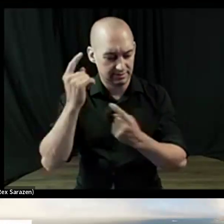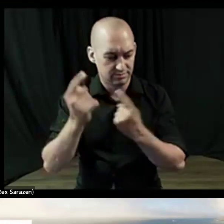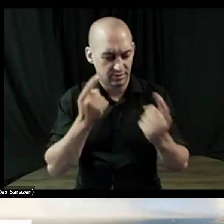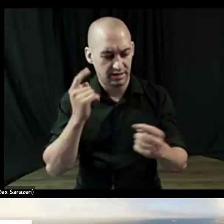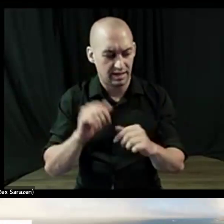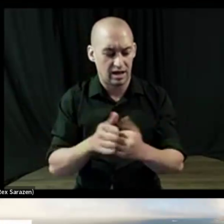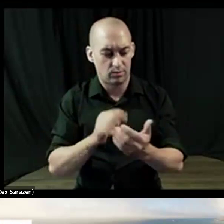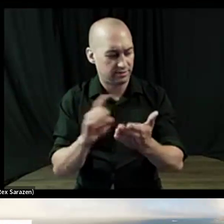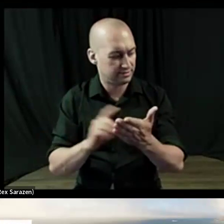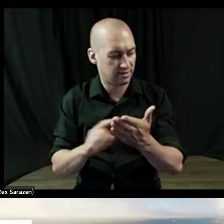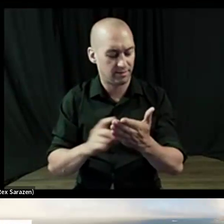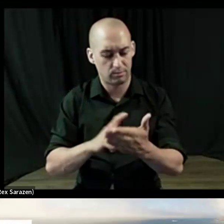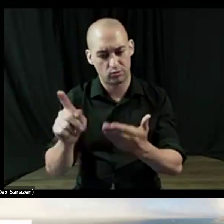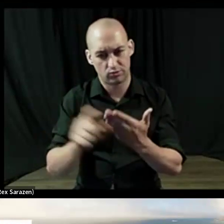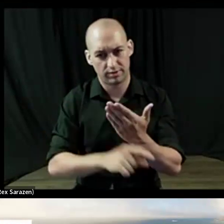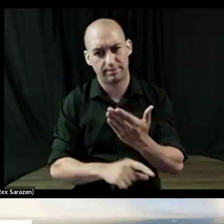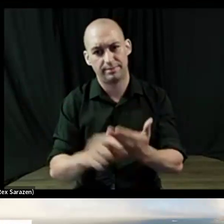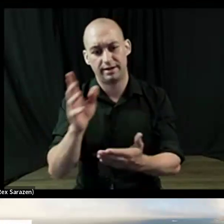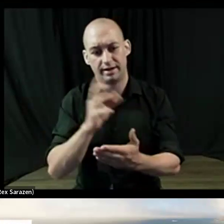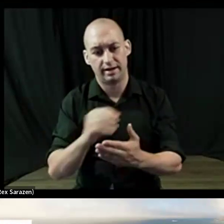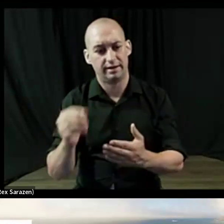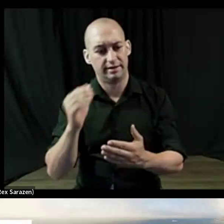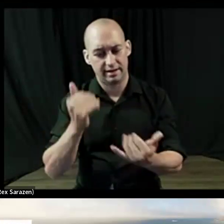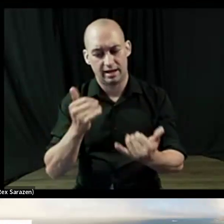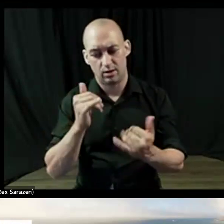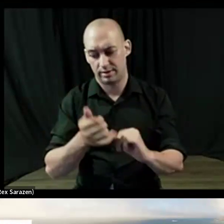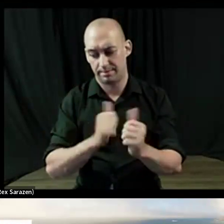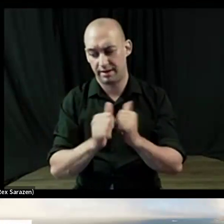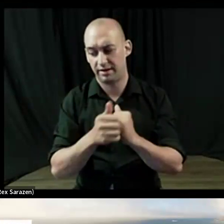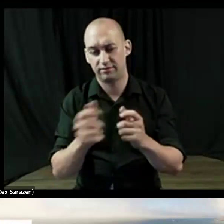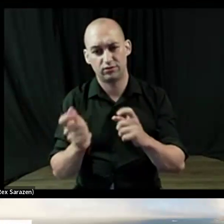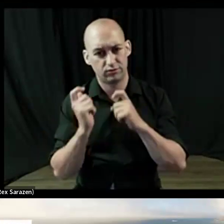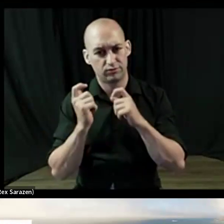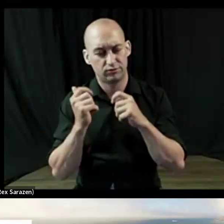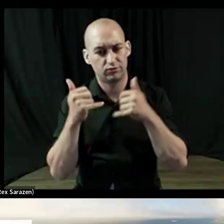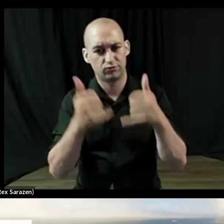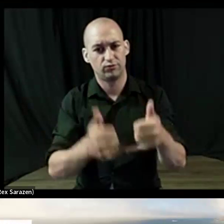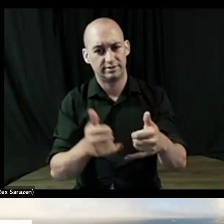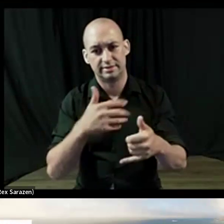the program. And now that the Competitive Grants are out, you know. That's going to further inform